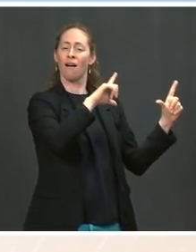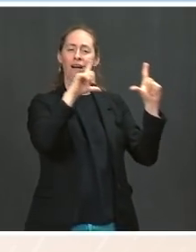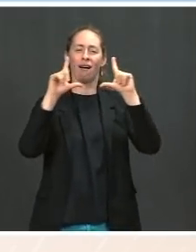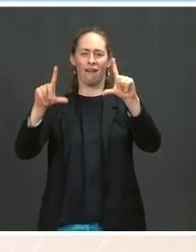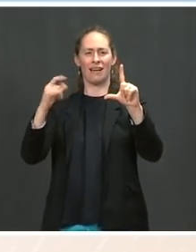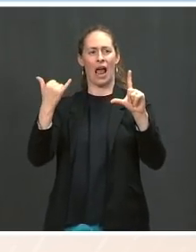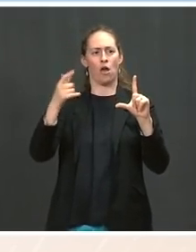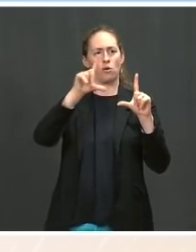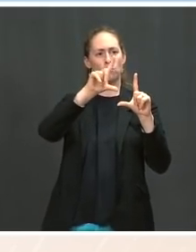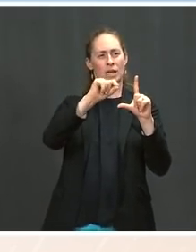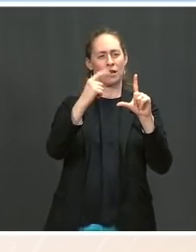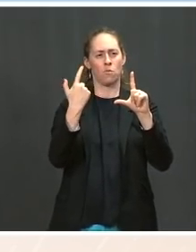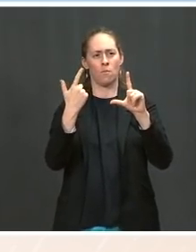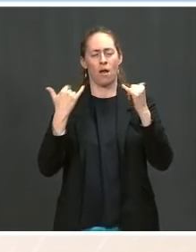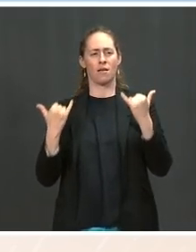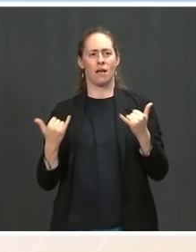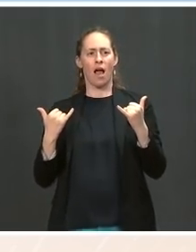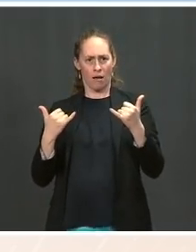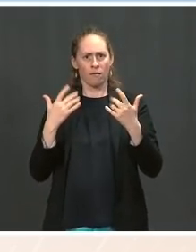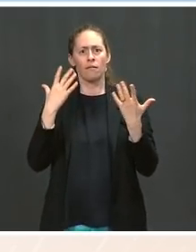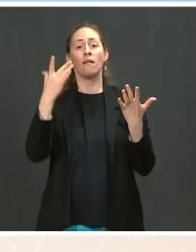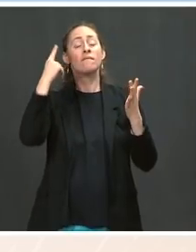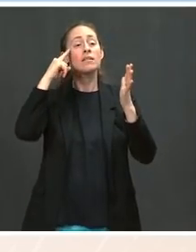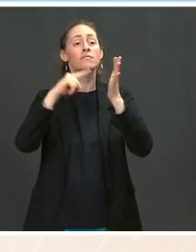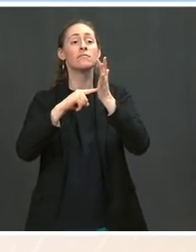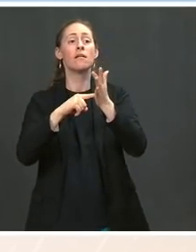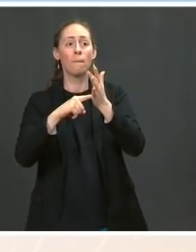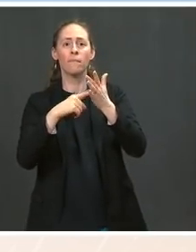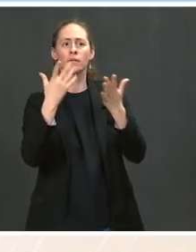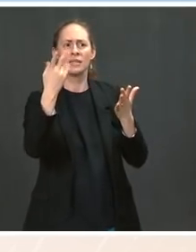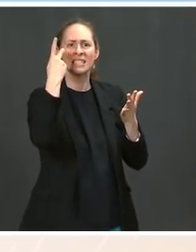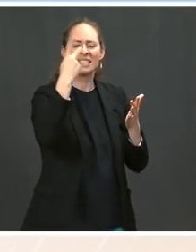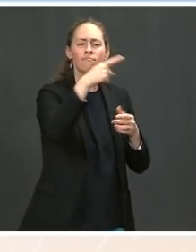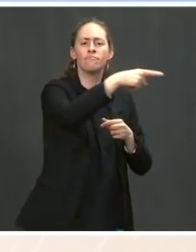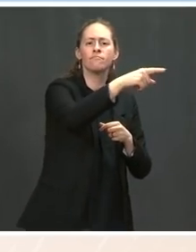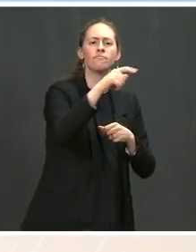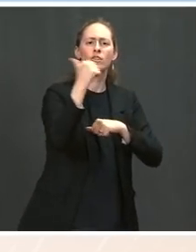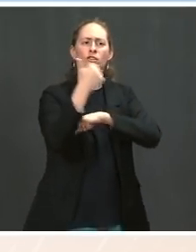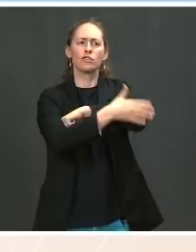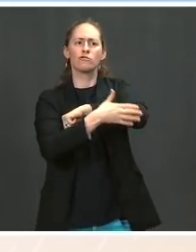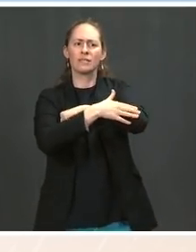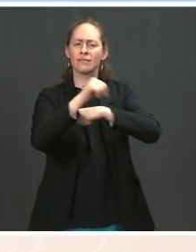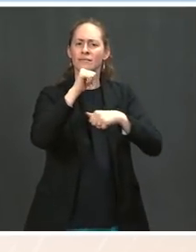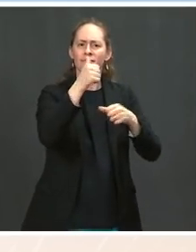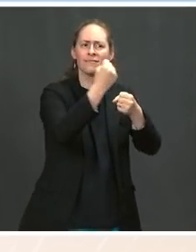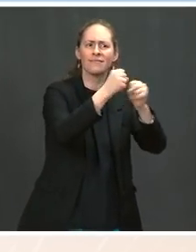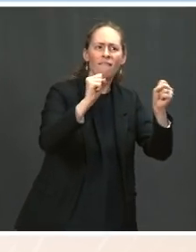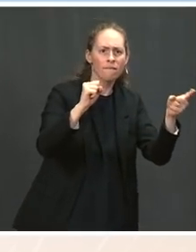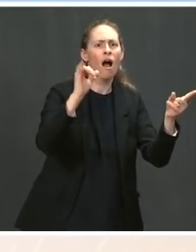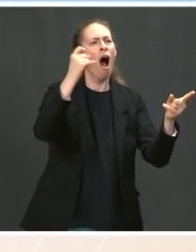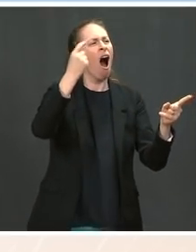it is not being harbored in a safe haven in Afghanistan how it was 20 years ago. We have to have resources, we have to have assets